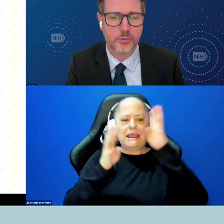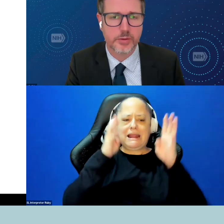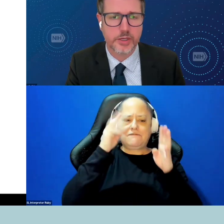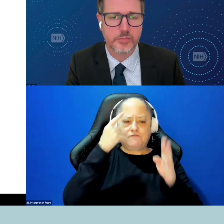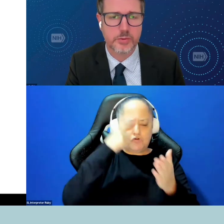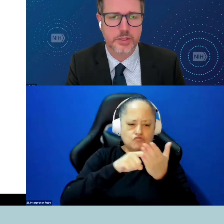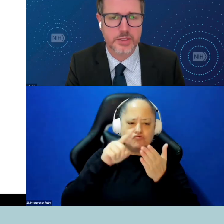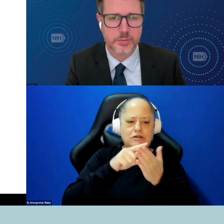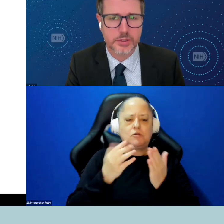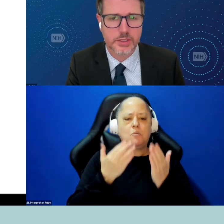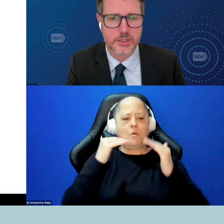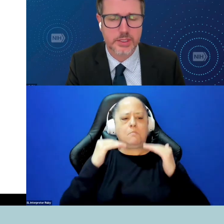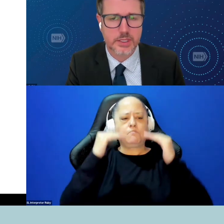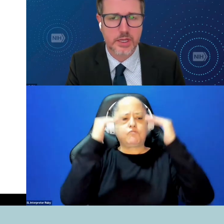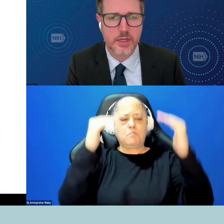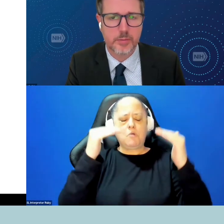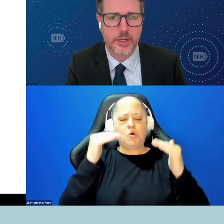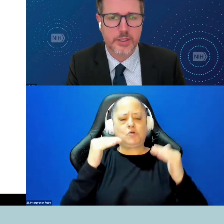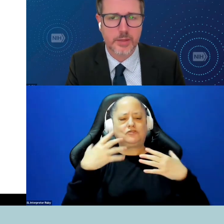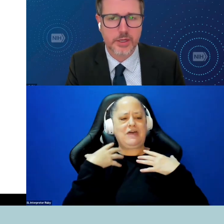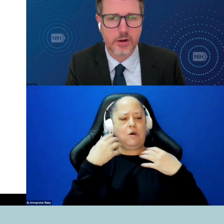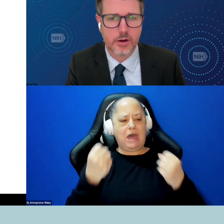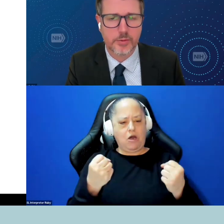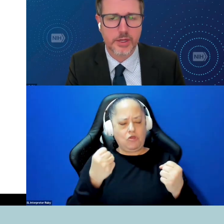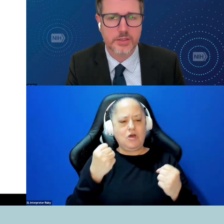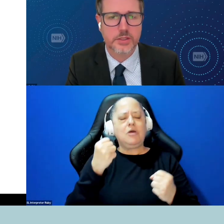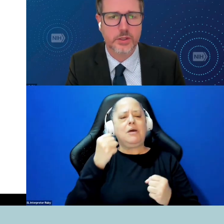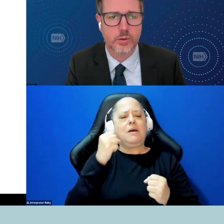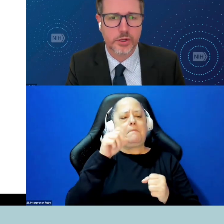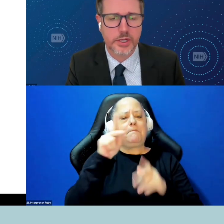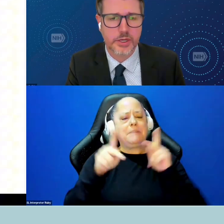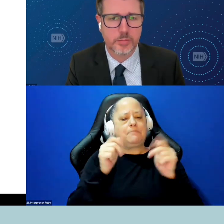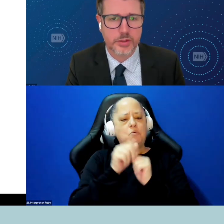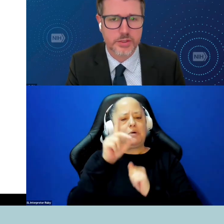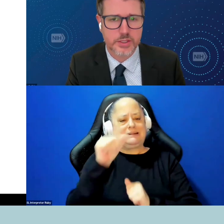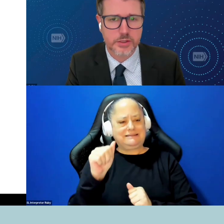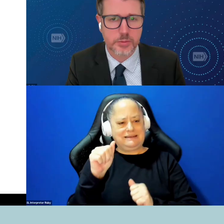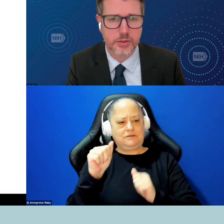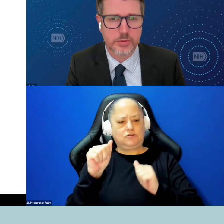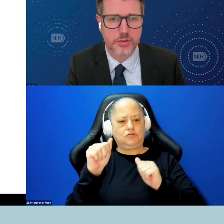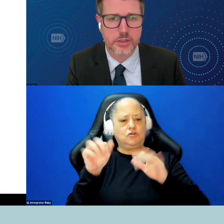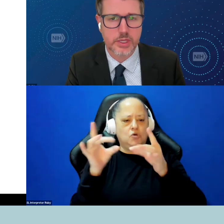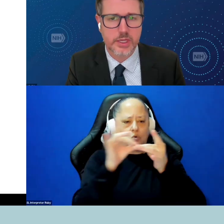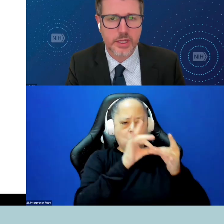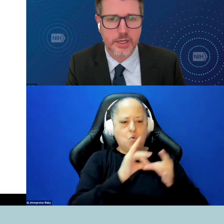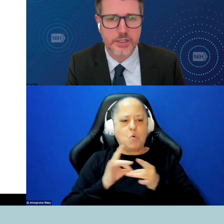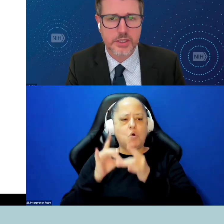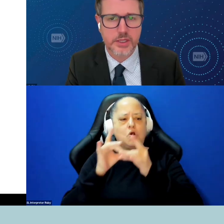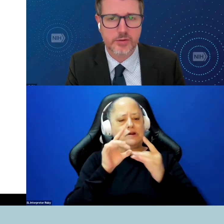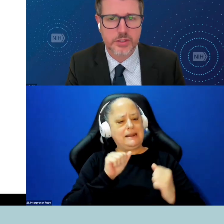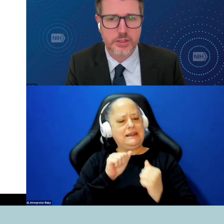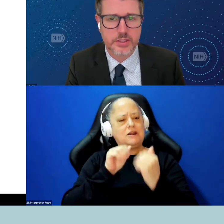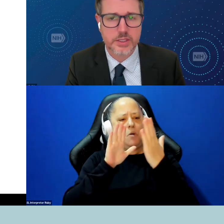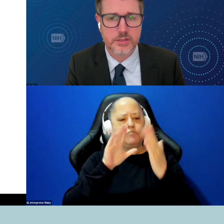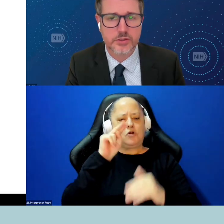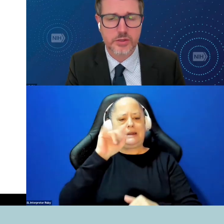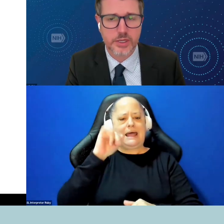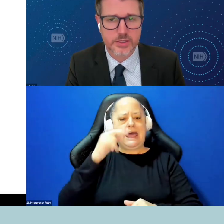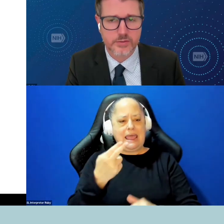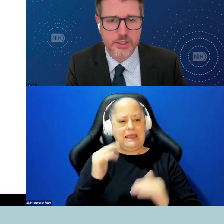health and well-being of people with disabilities. By adopting a harmonized, coordinated, and person-centered approach, NIH can leverage the distinctive strengths